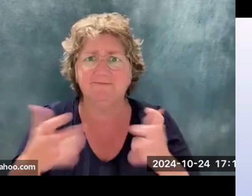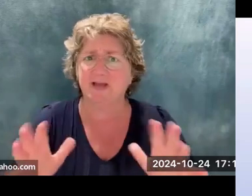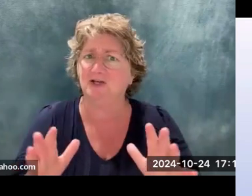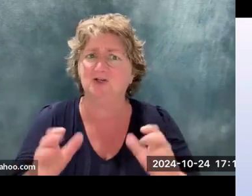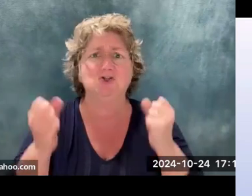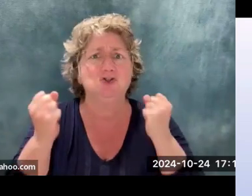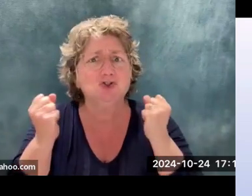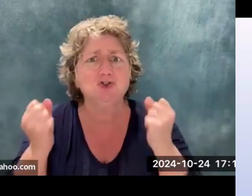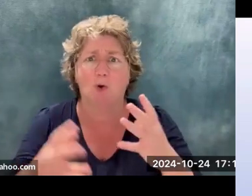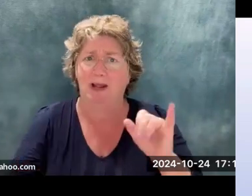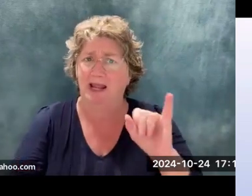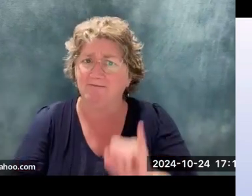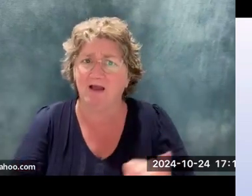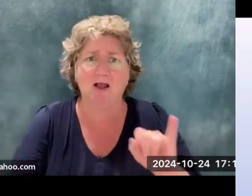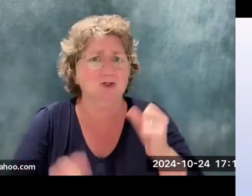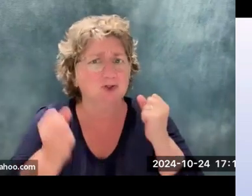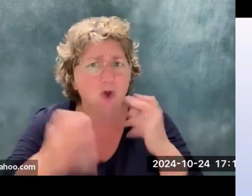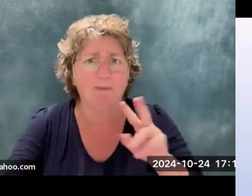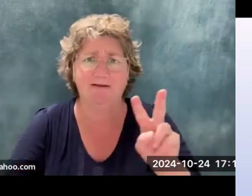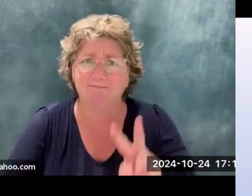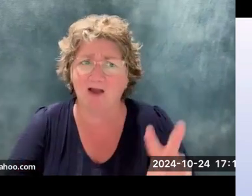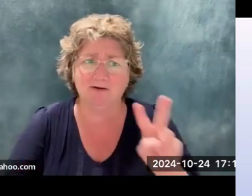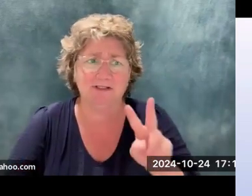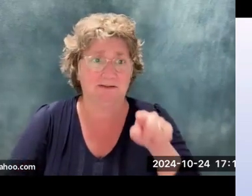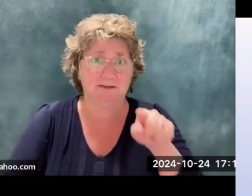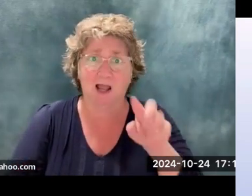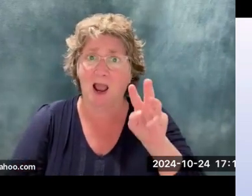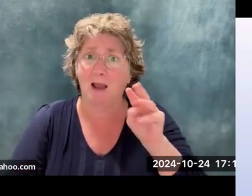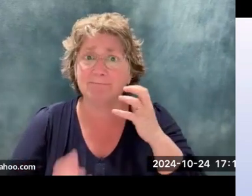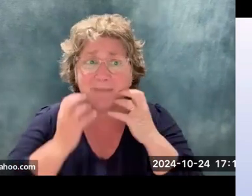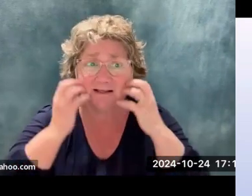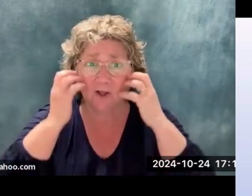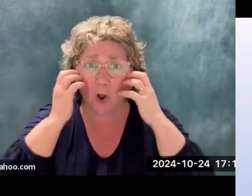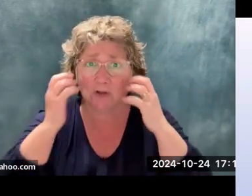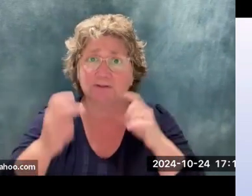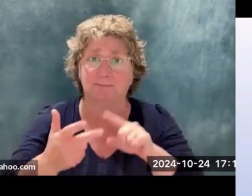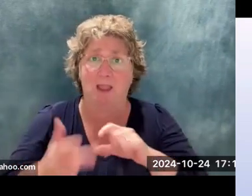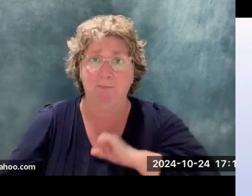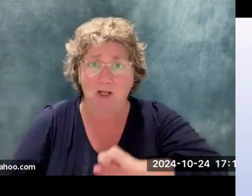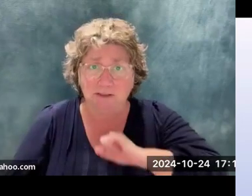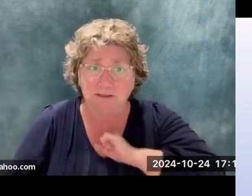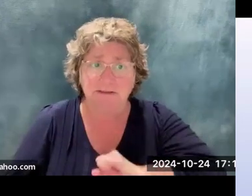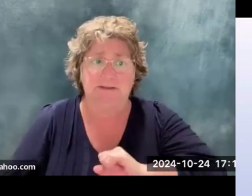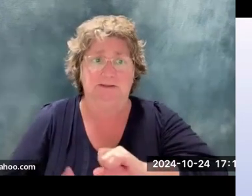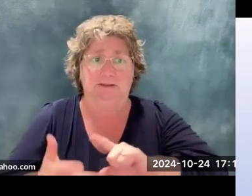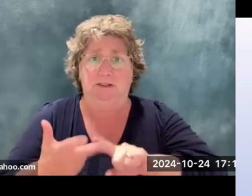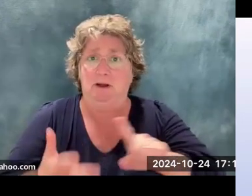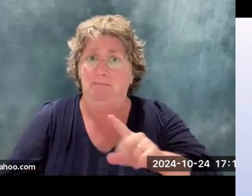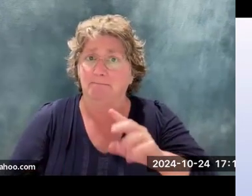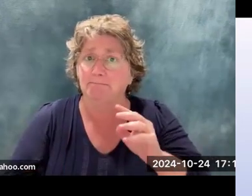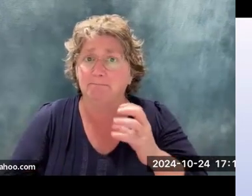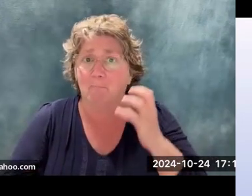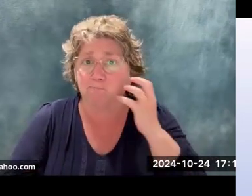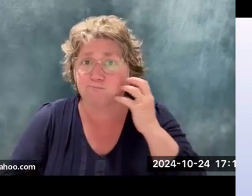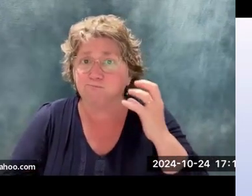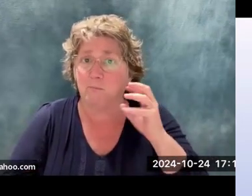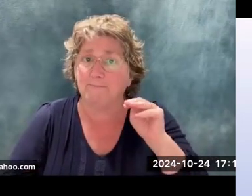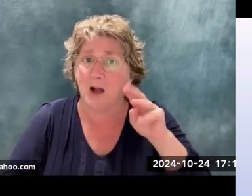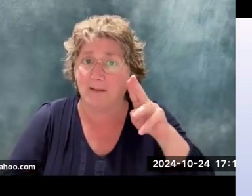We've reduced mumps by more than 99%. We've reduced rubella, used to have 50,000 cases.